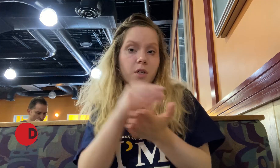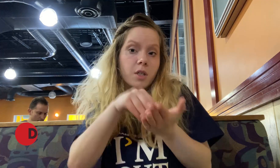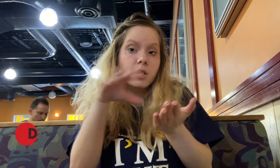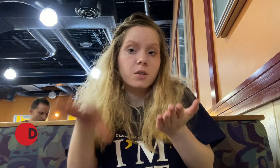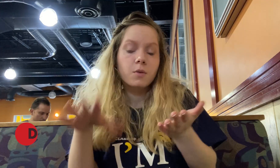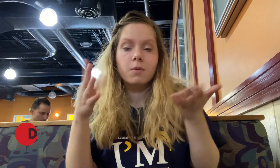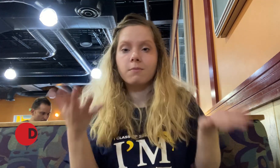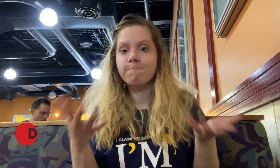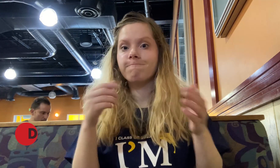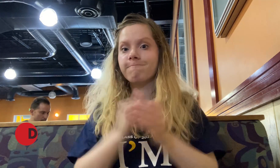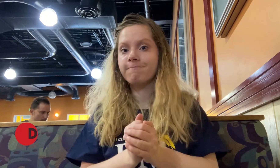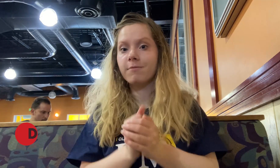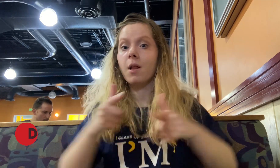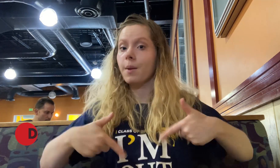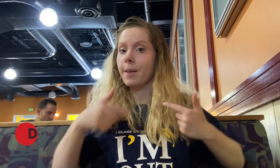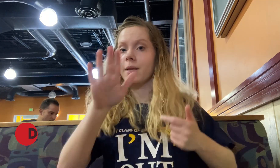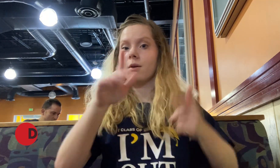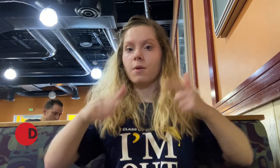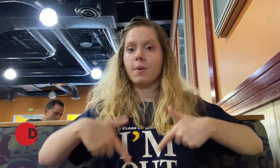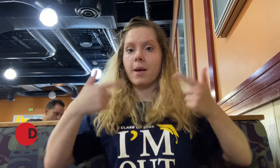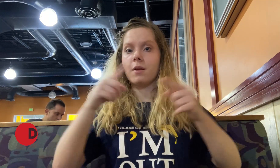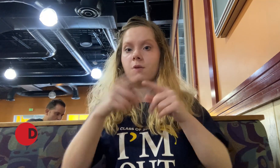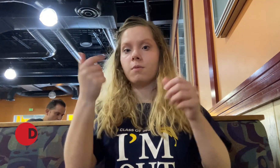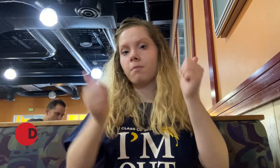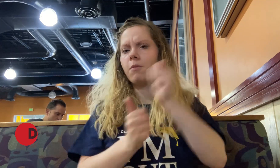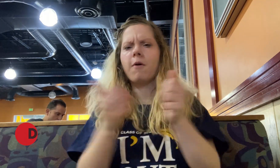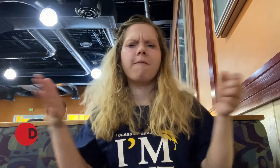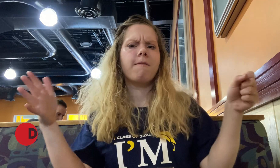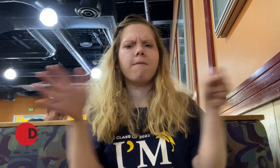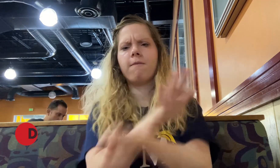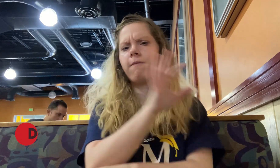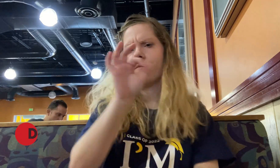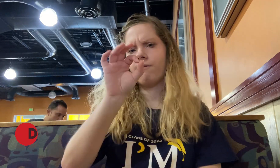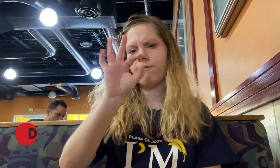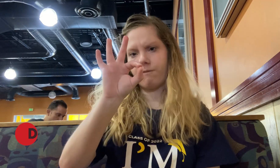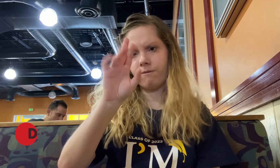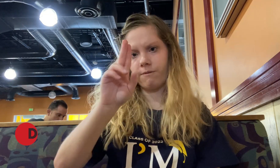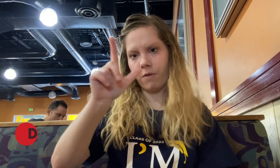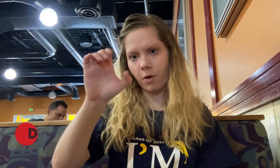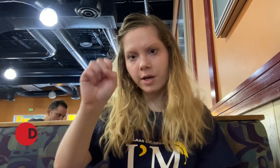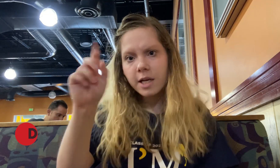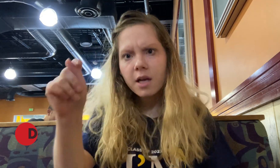to graduate students, "live your life to the fullest."